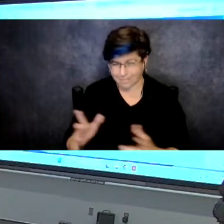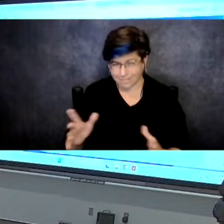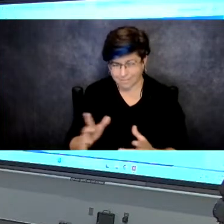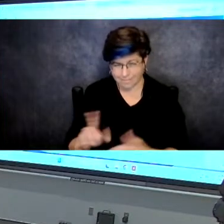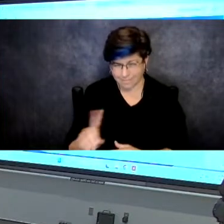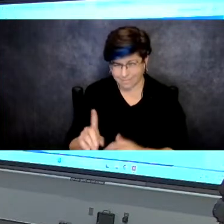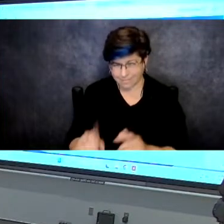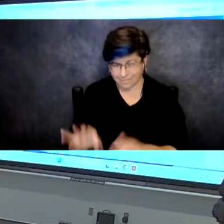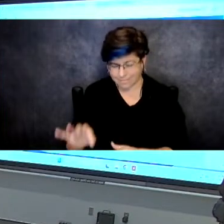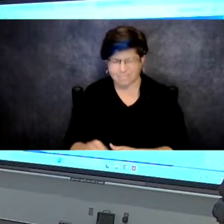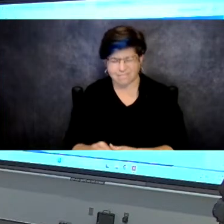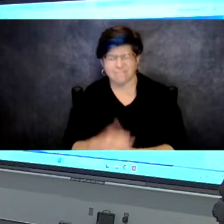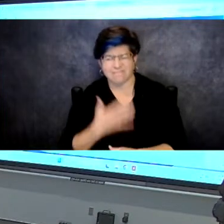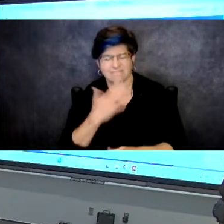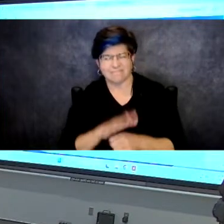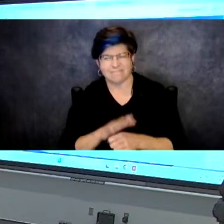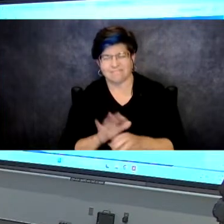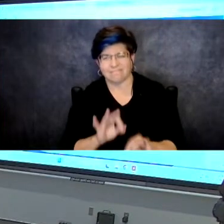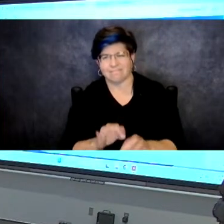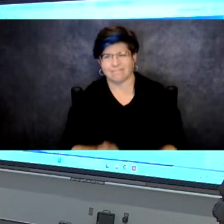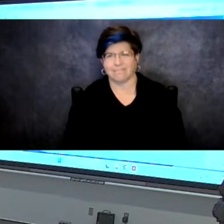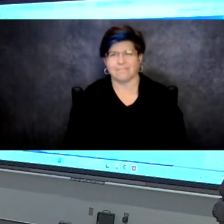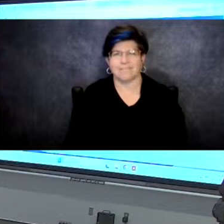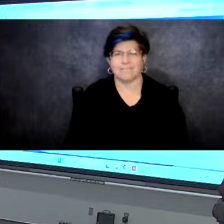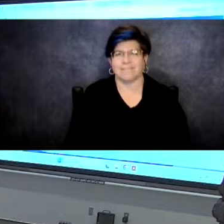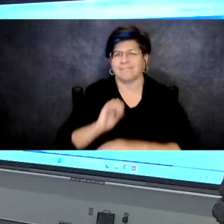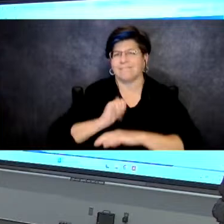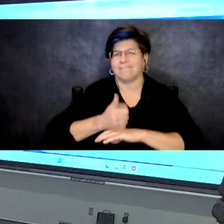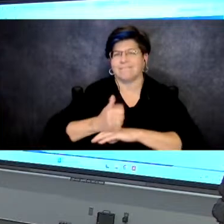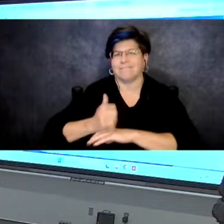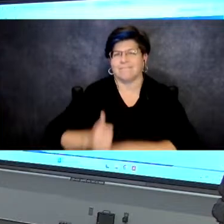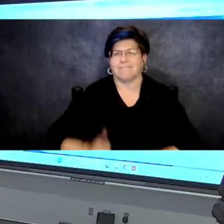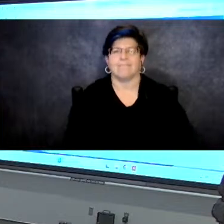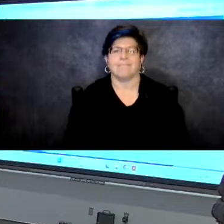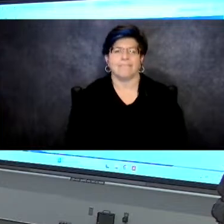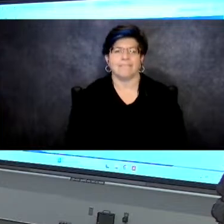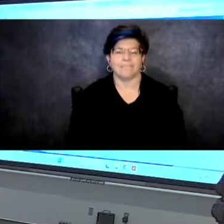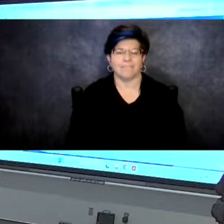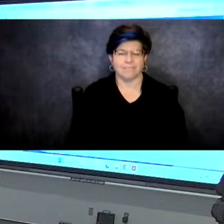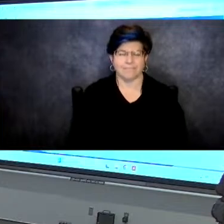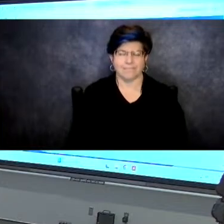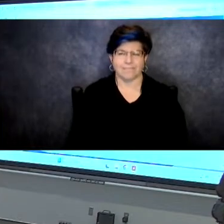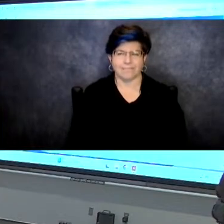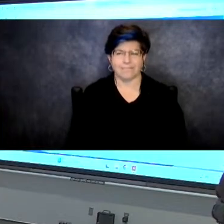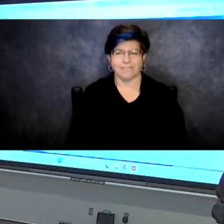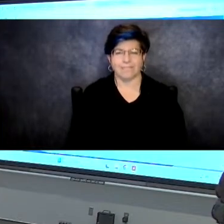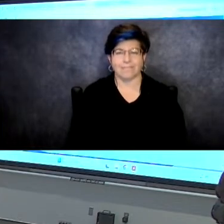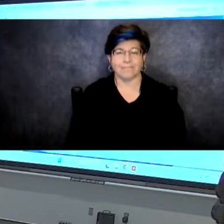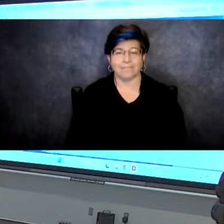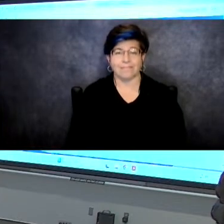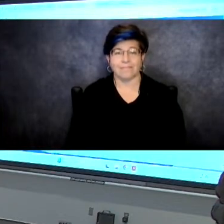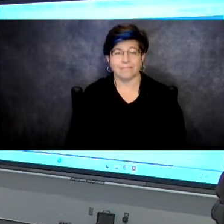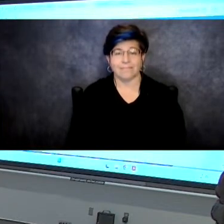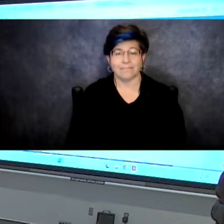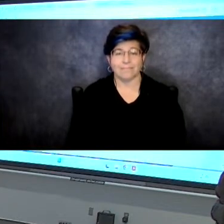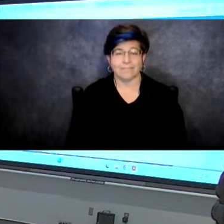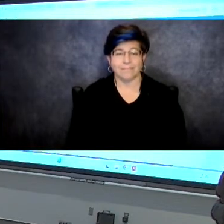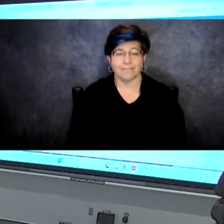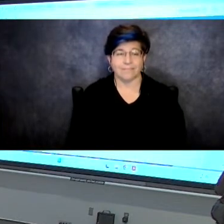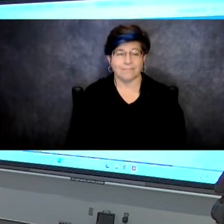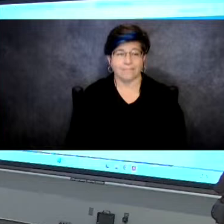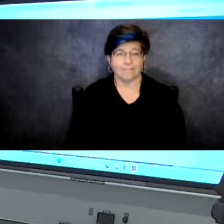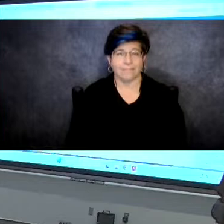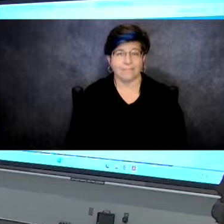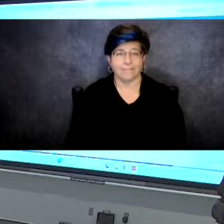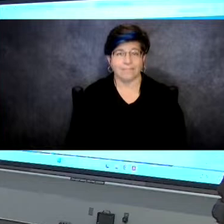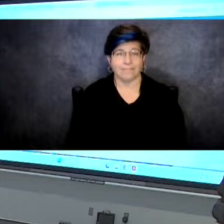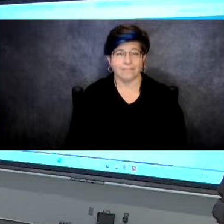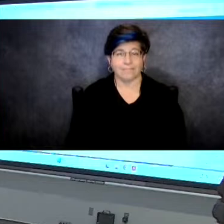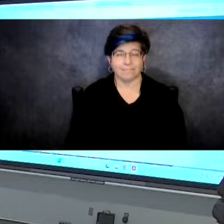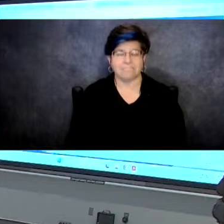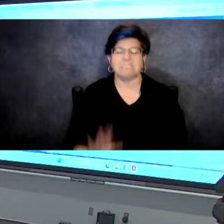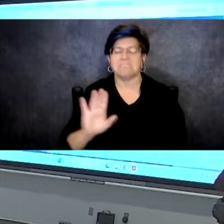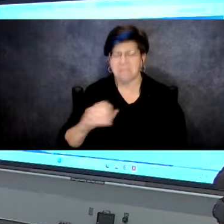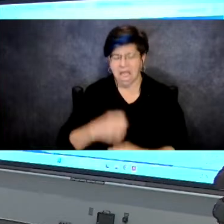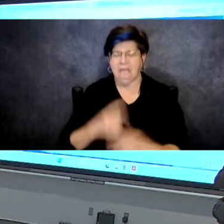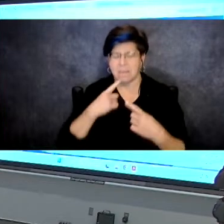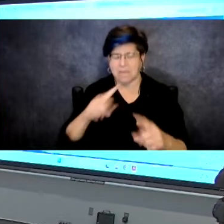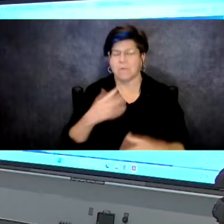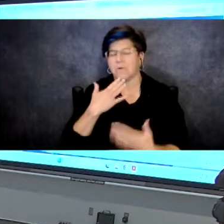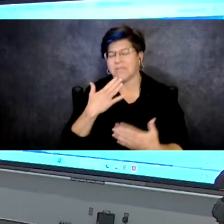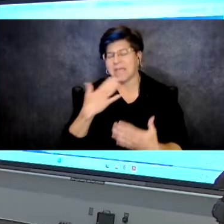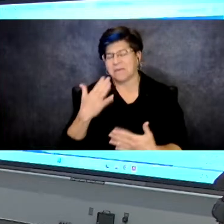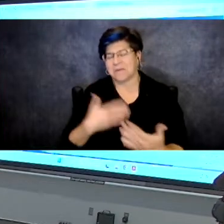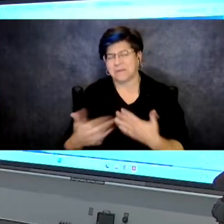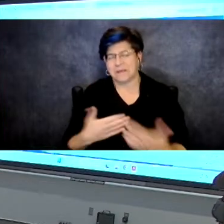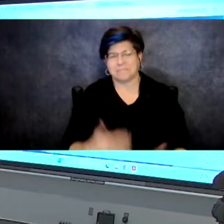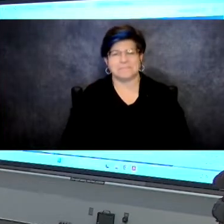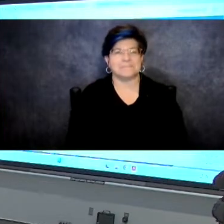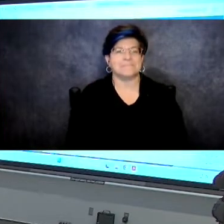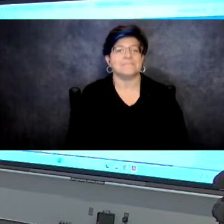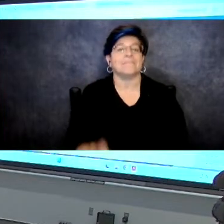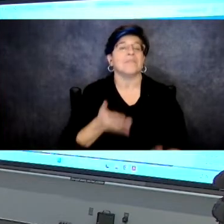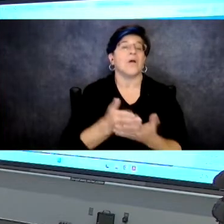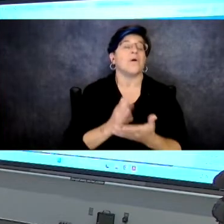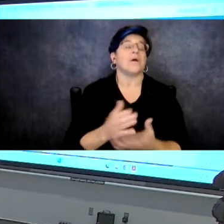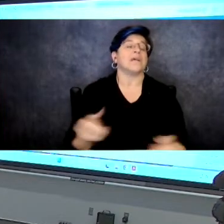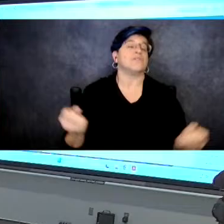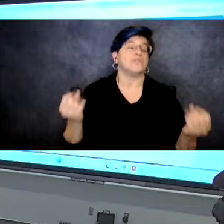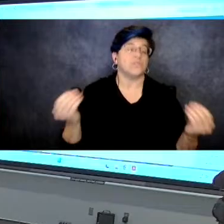CAN JUST AT OTHER BILLS GET A